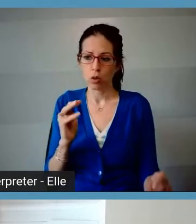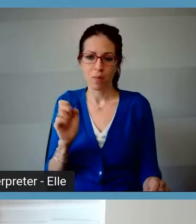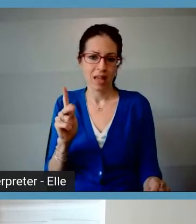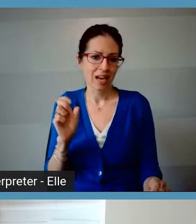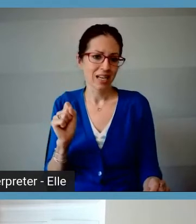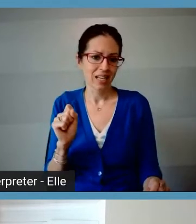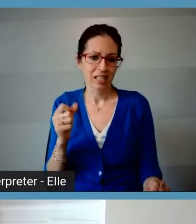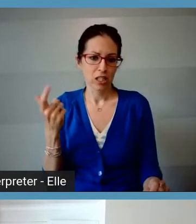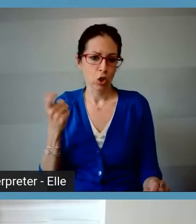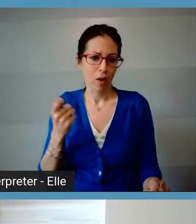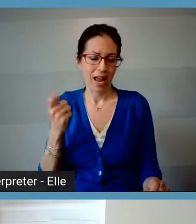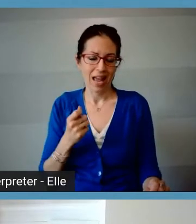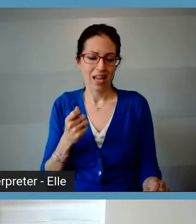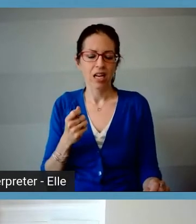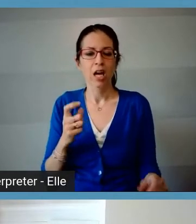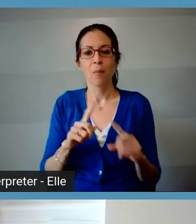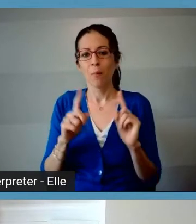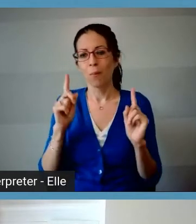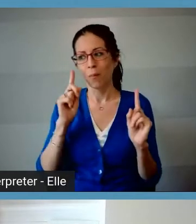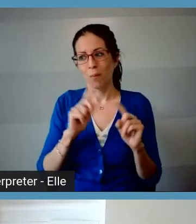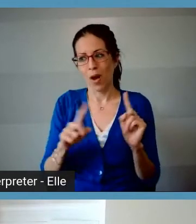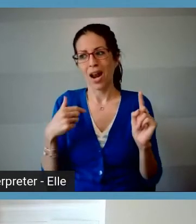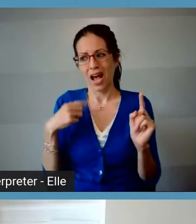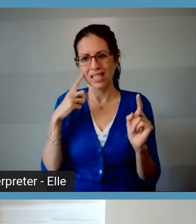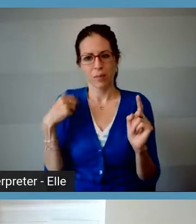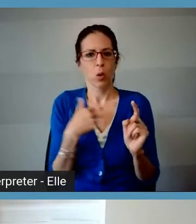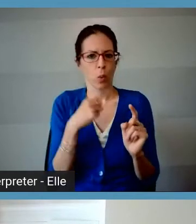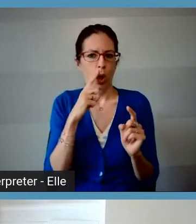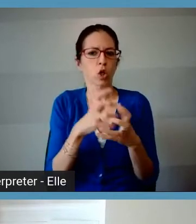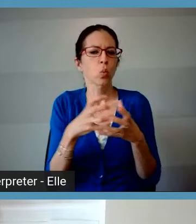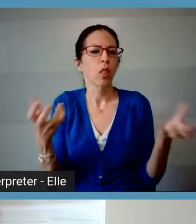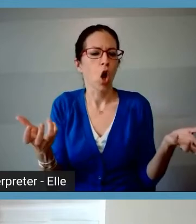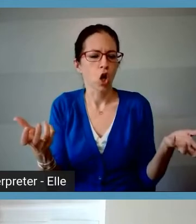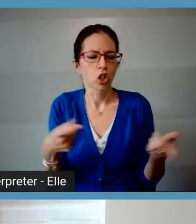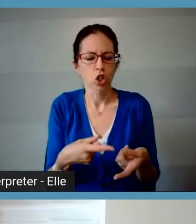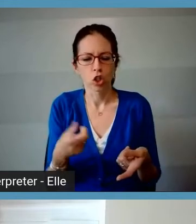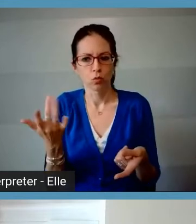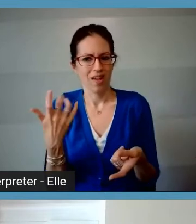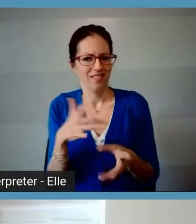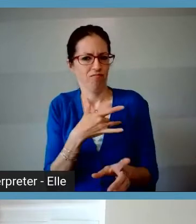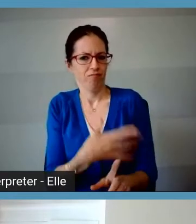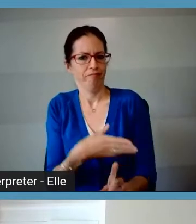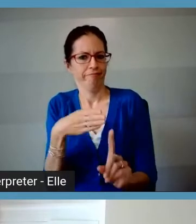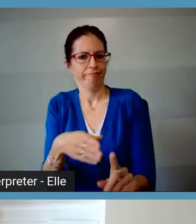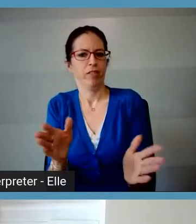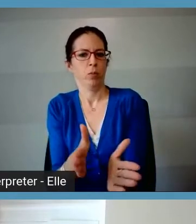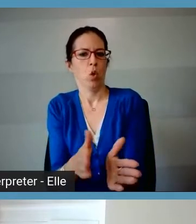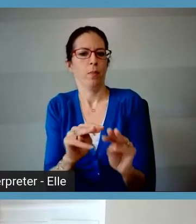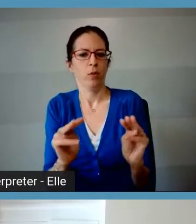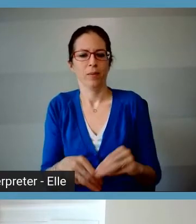museum.